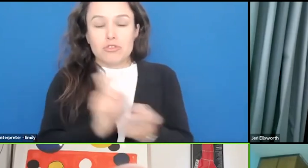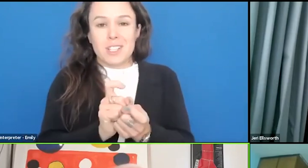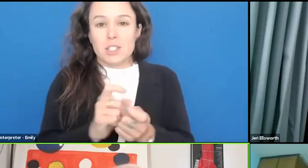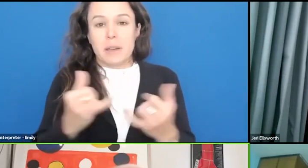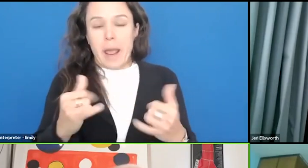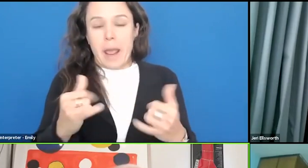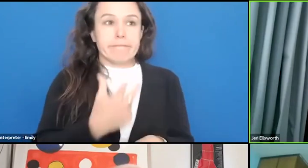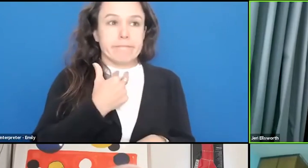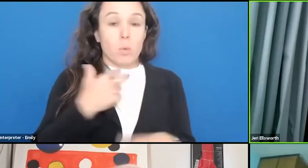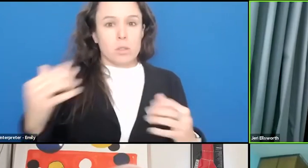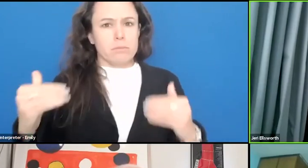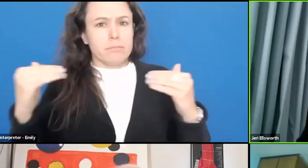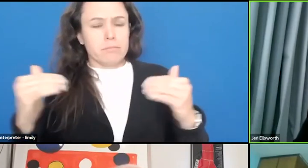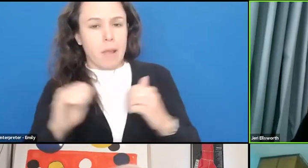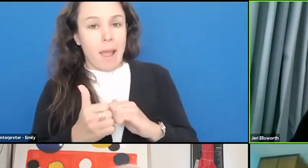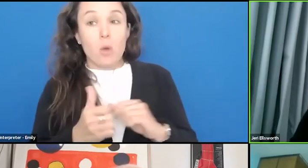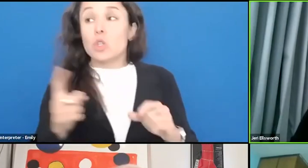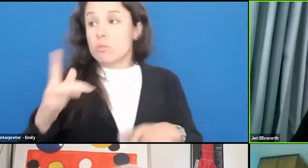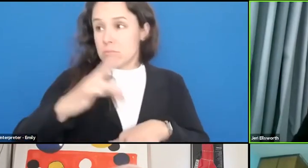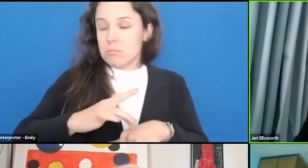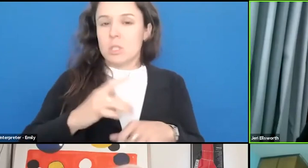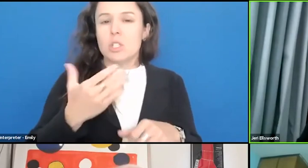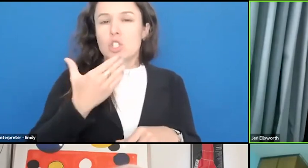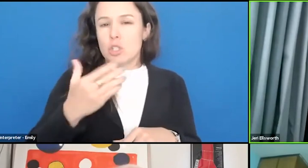You touched on some good topics there and I think that we're on an